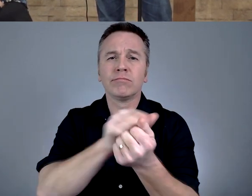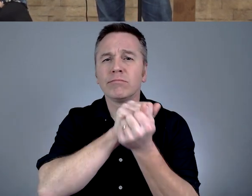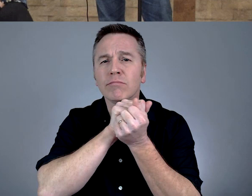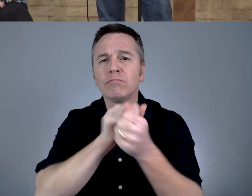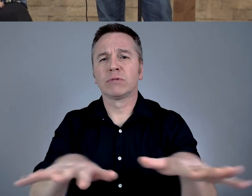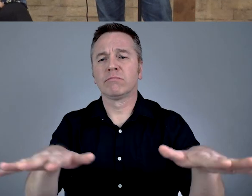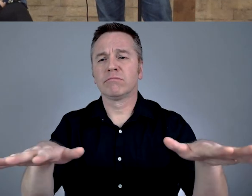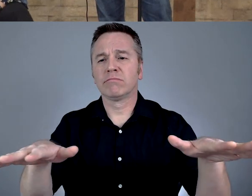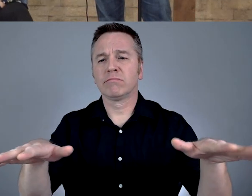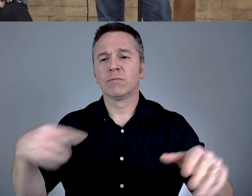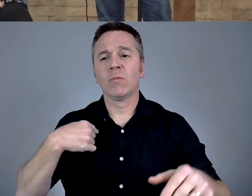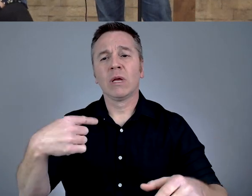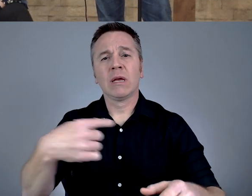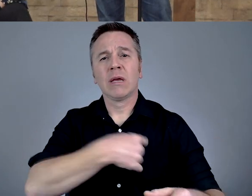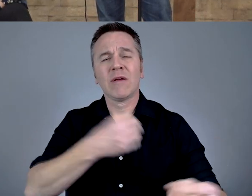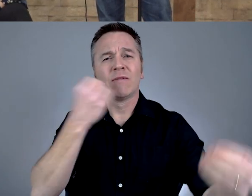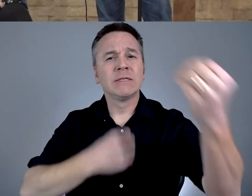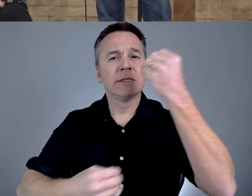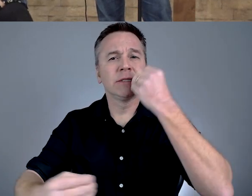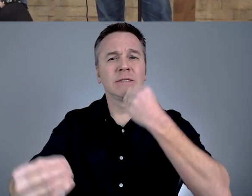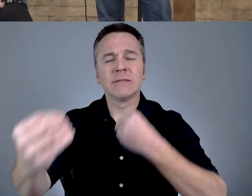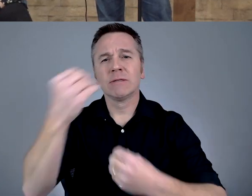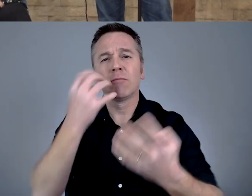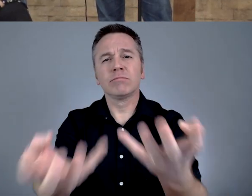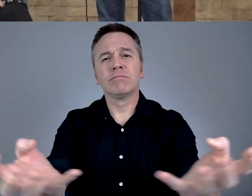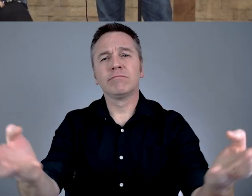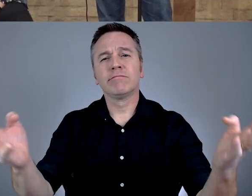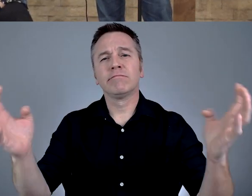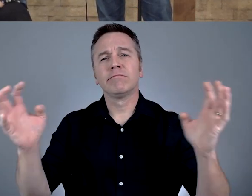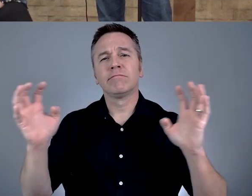And we will feast in endless joy,